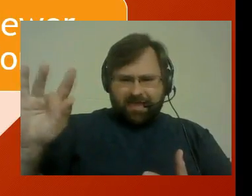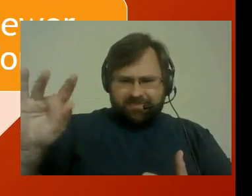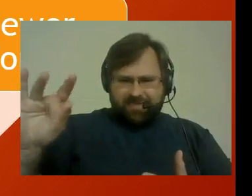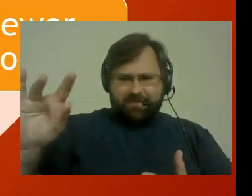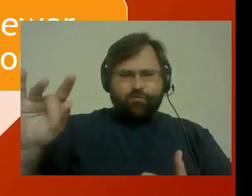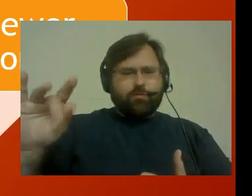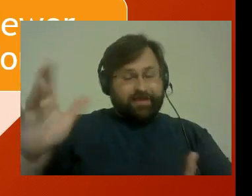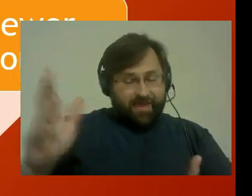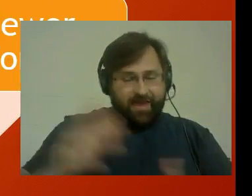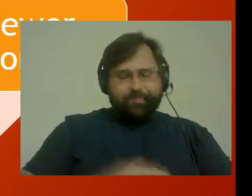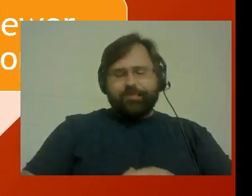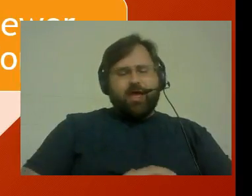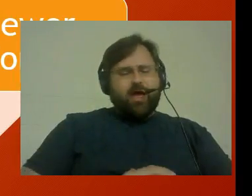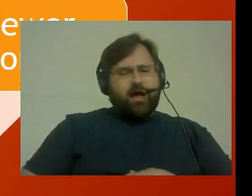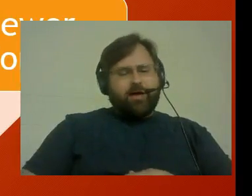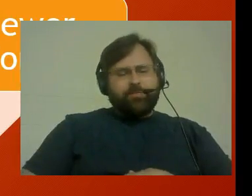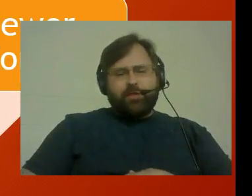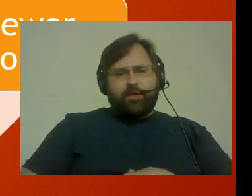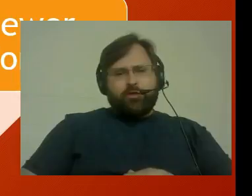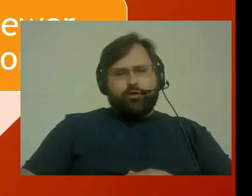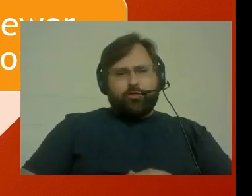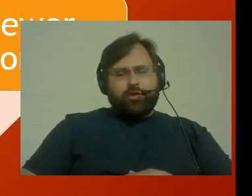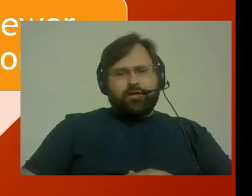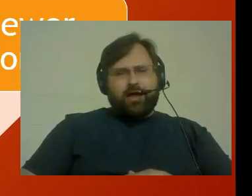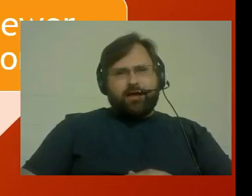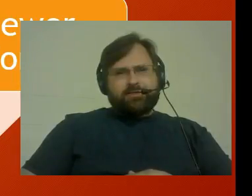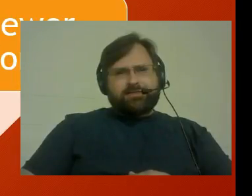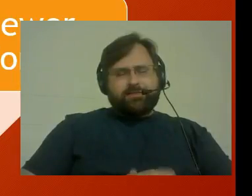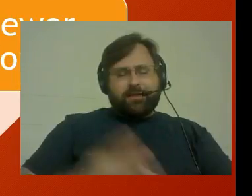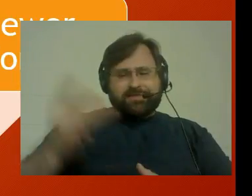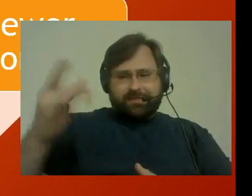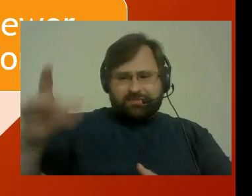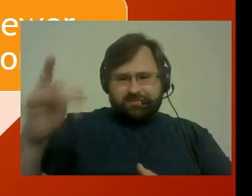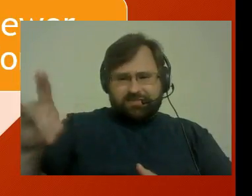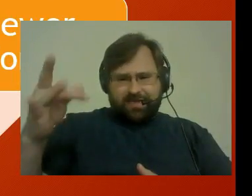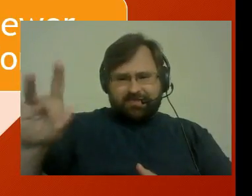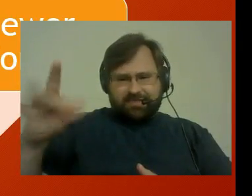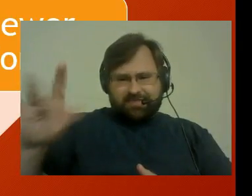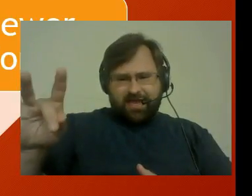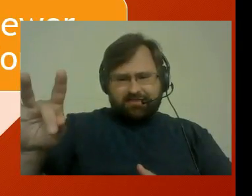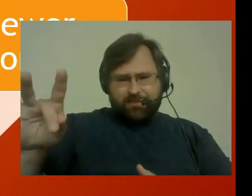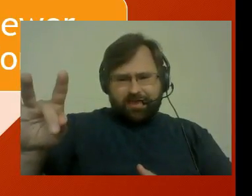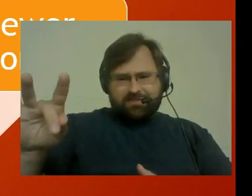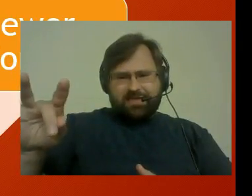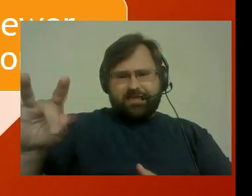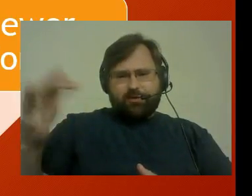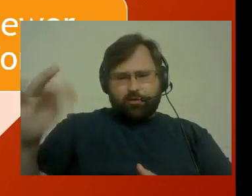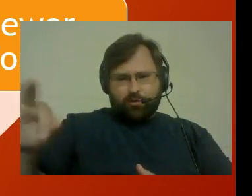18 forms like that you will sometimes see them shaking to the sides 18 or 19